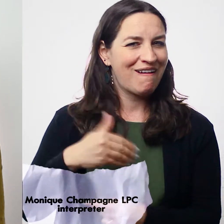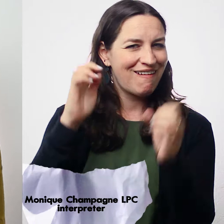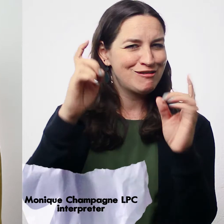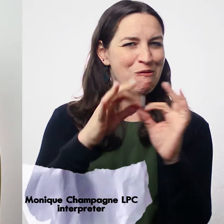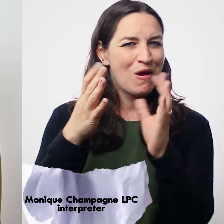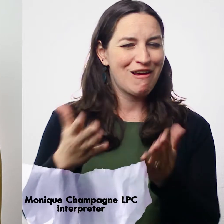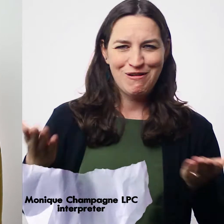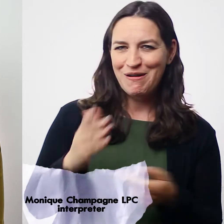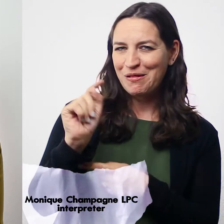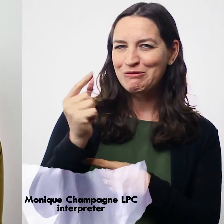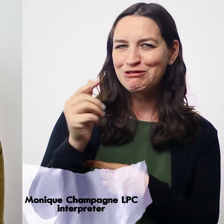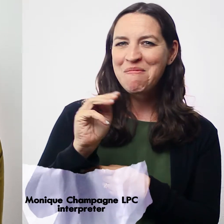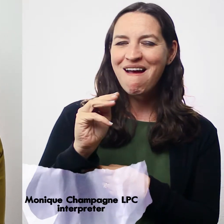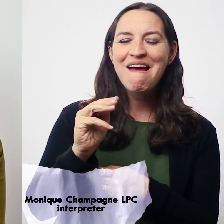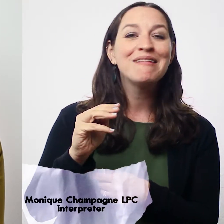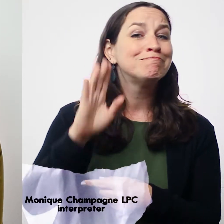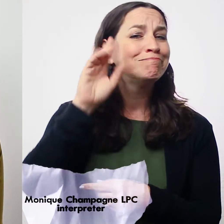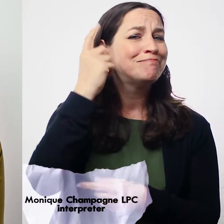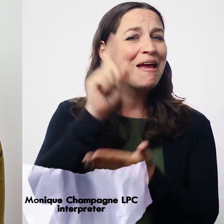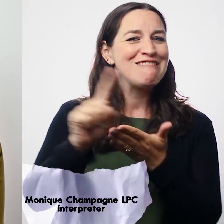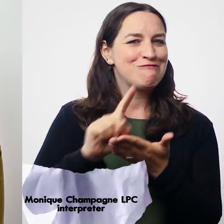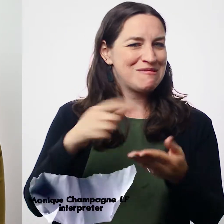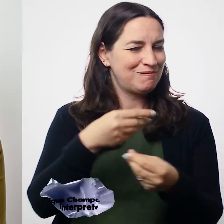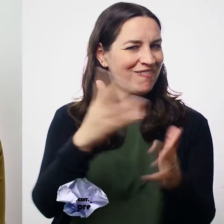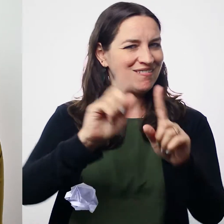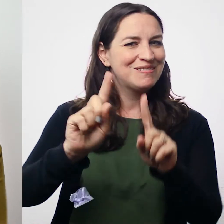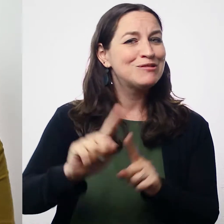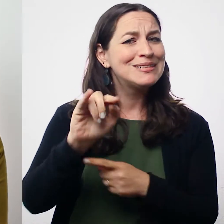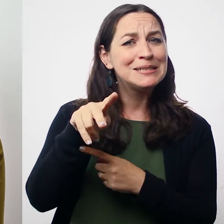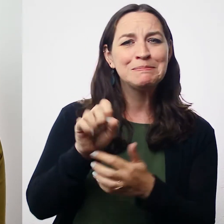with The Gracious Mind. I'm here to bring you tips and tricks and ideas about the interpreting field